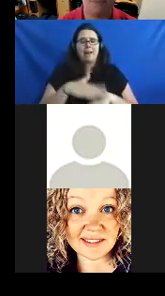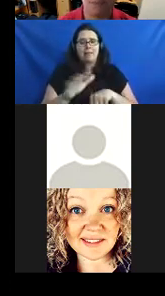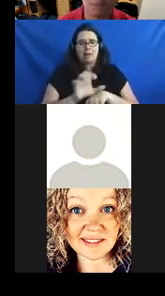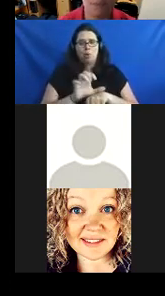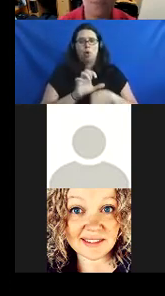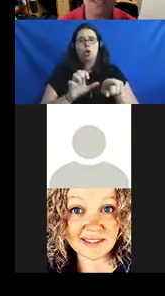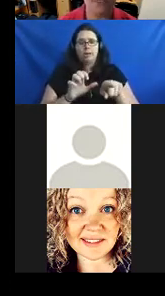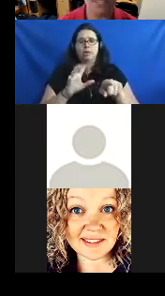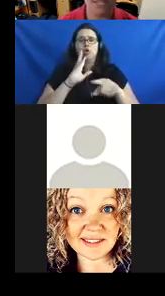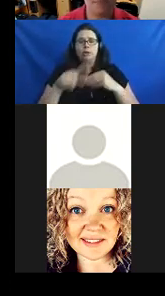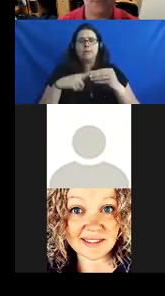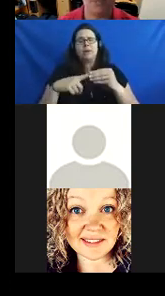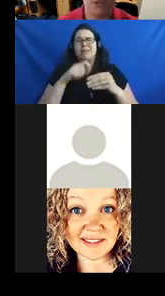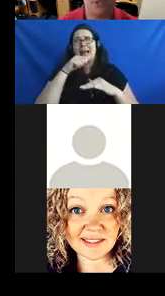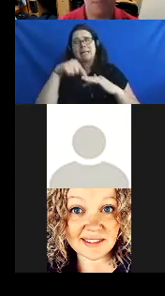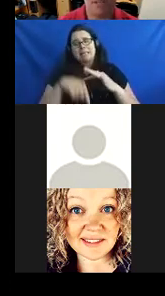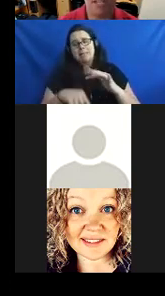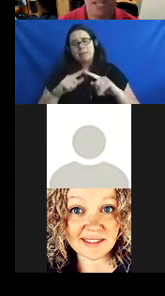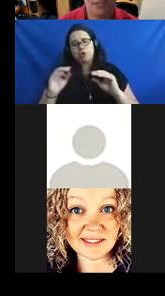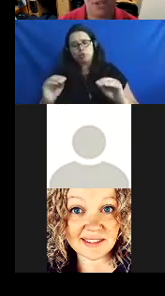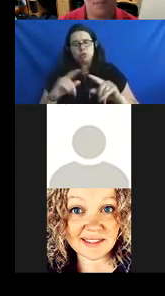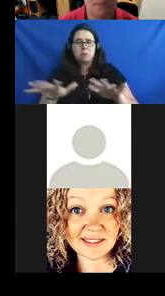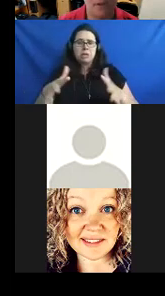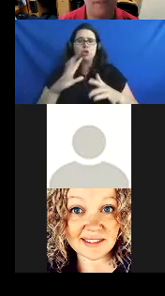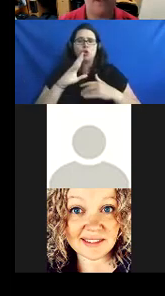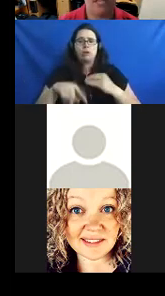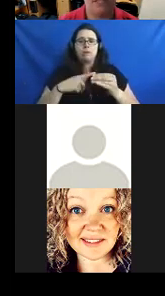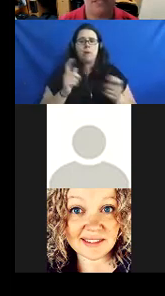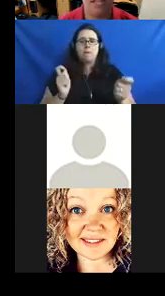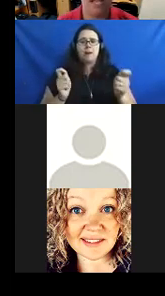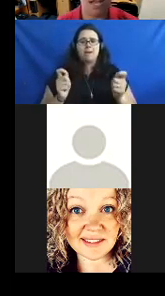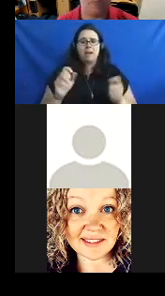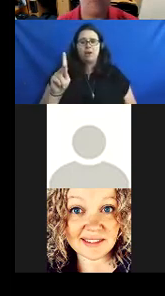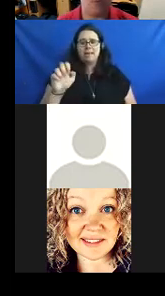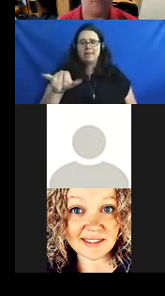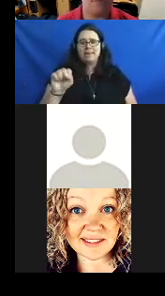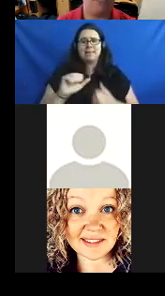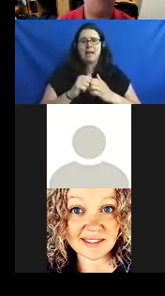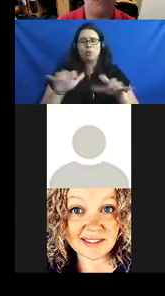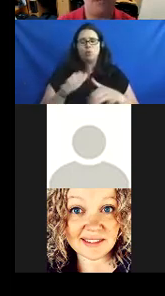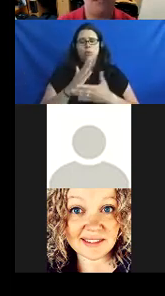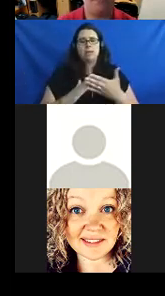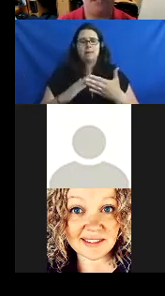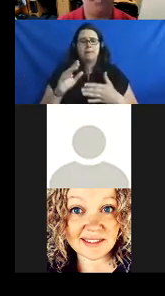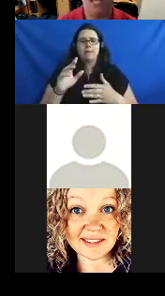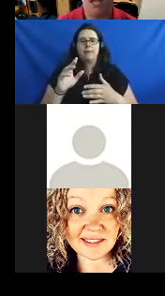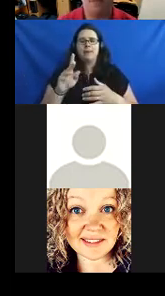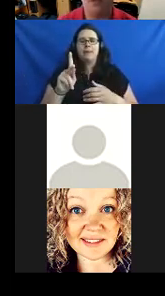NOT VERY DEEP INTO INSTRUCTION, BUT IT TALKS ABOUT MODIFIER KEYS AND HOW TO PERFORM SOME OF THE KEYBOARD COMMANDS.